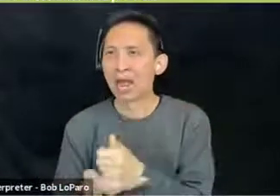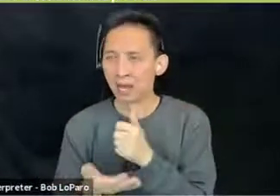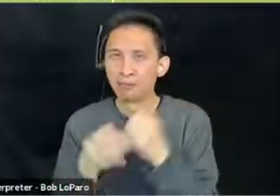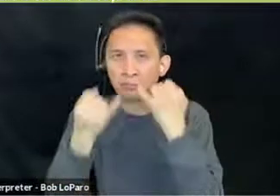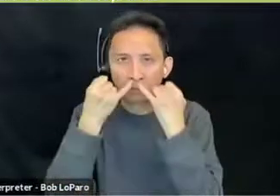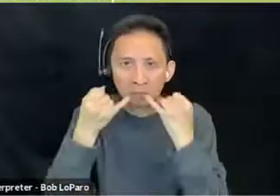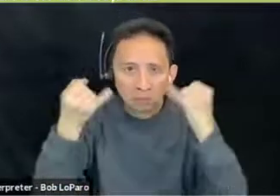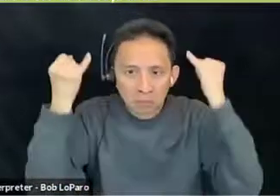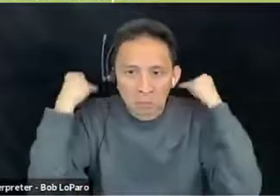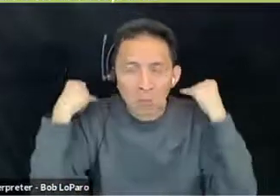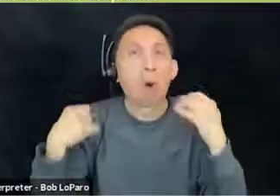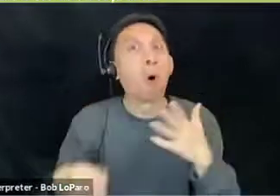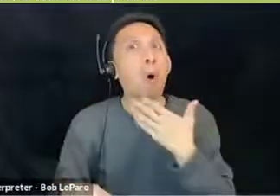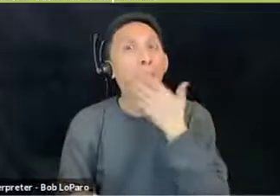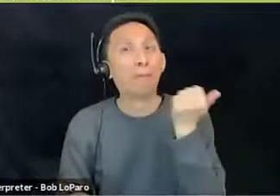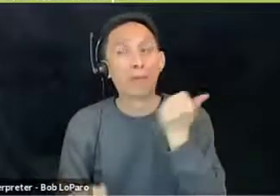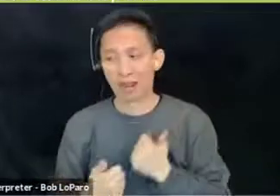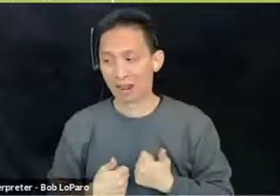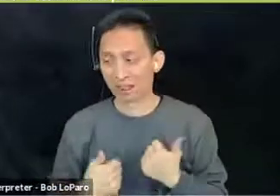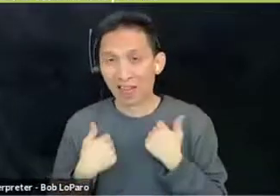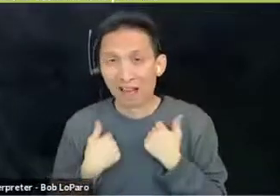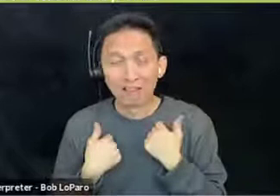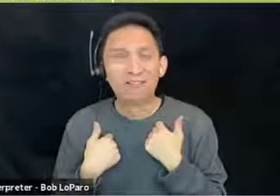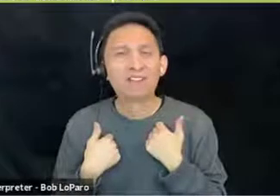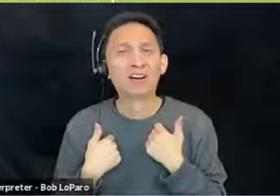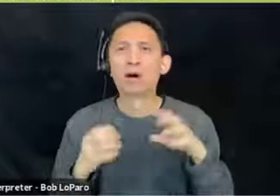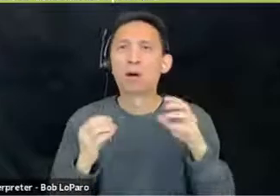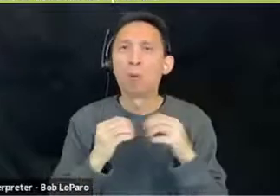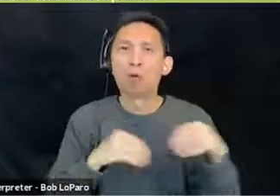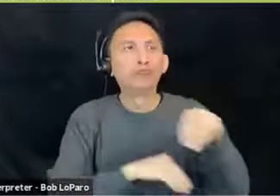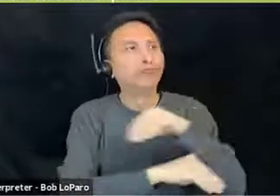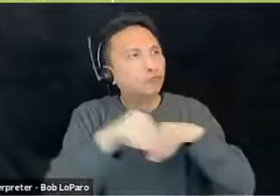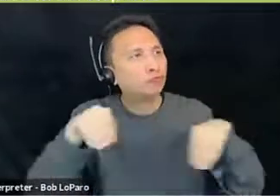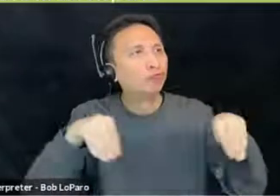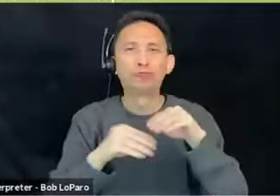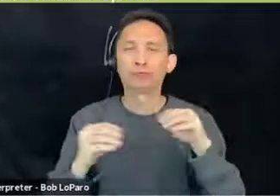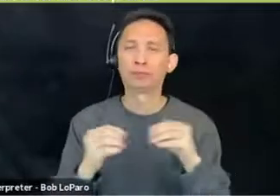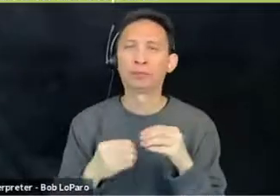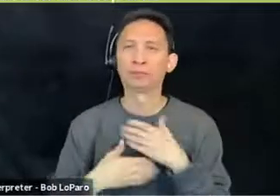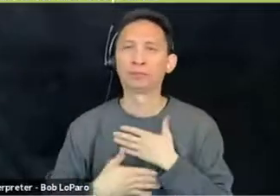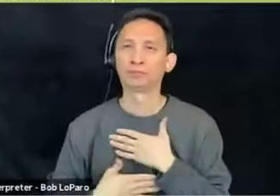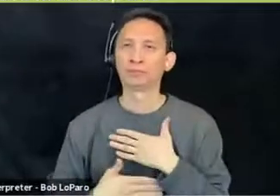but also for the whole family. I don't know if you've ever seen someone